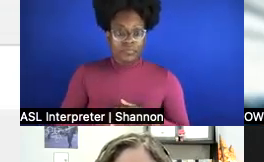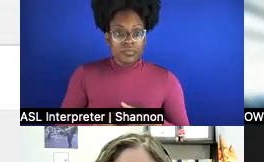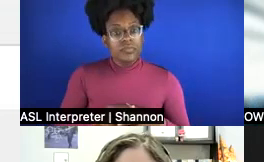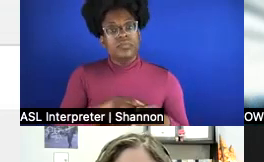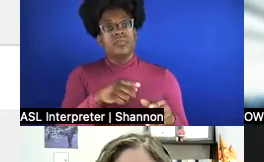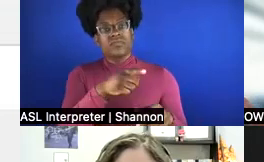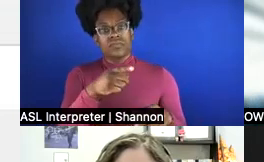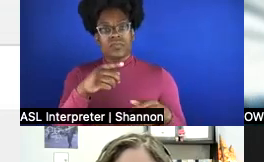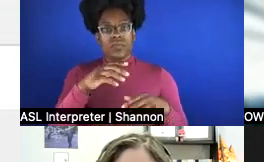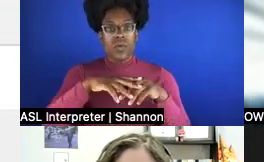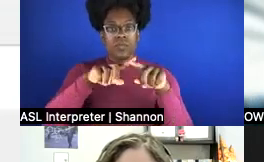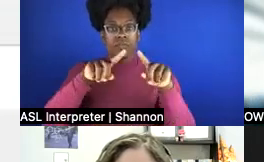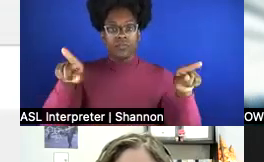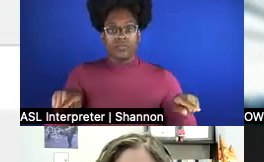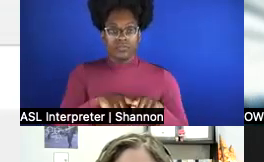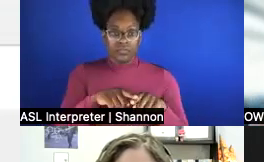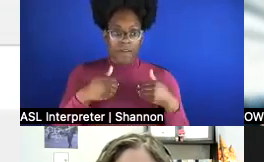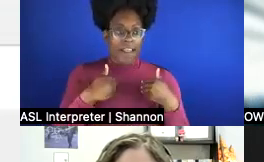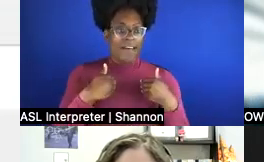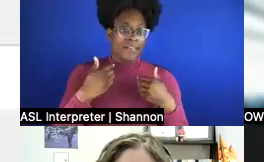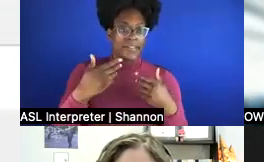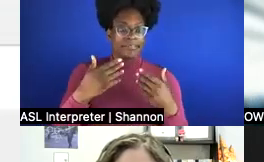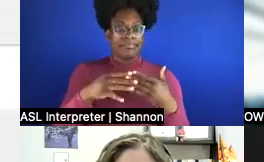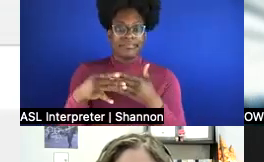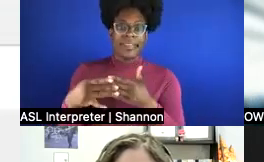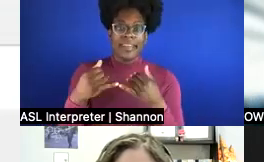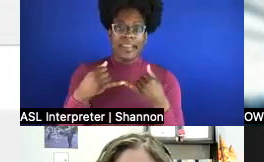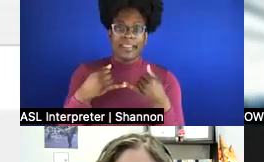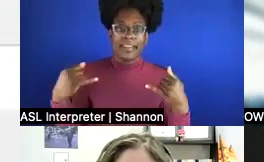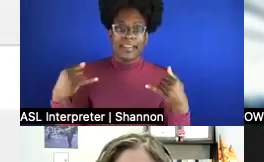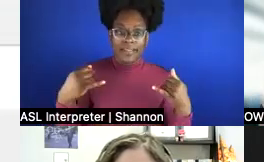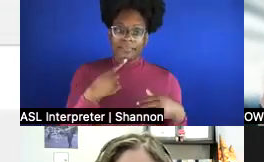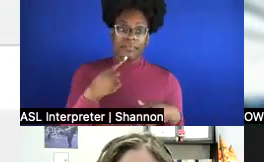you can't see the interpreter, let us know. Please keep, again, your mic turned off until it's time